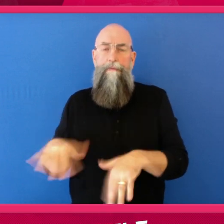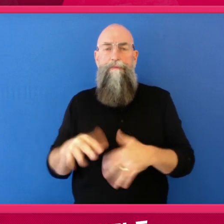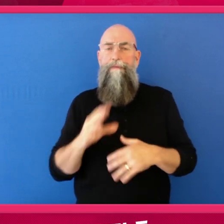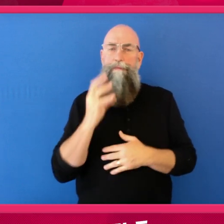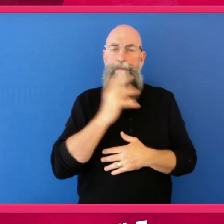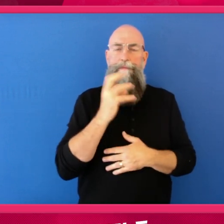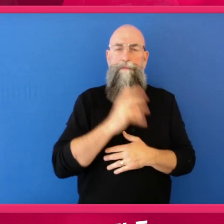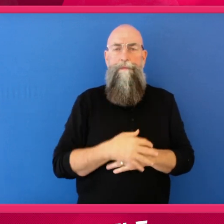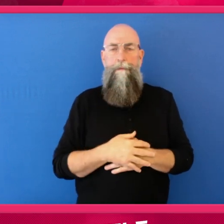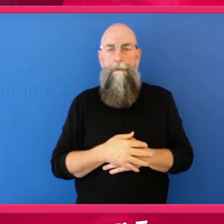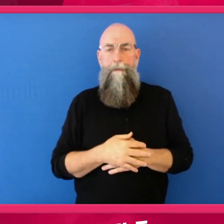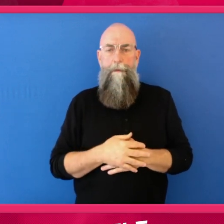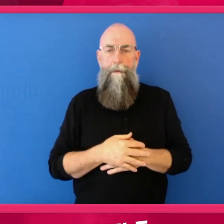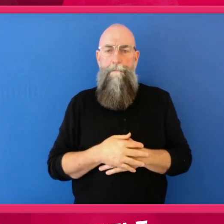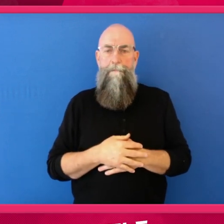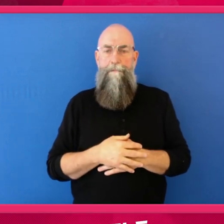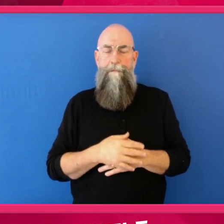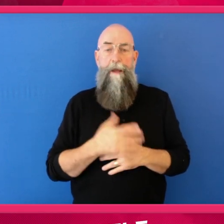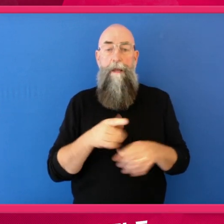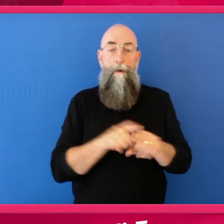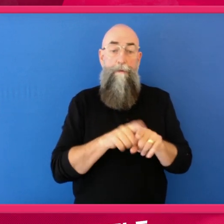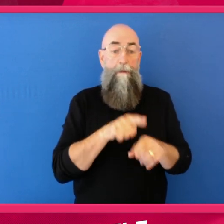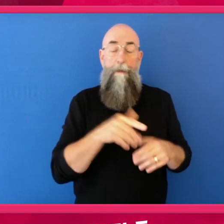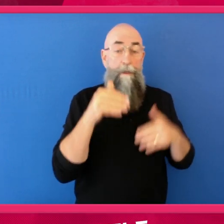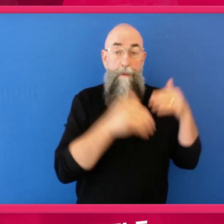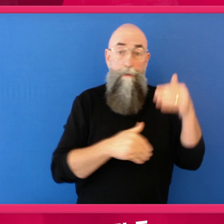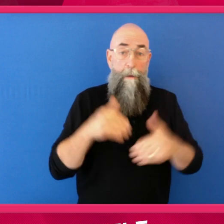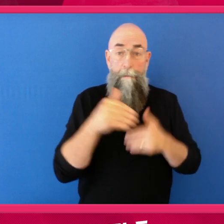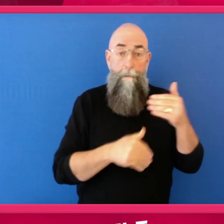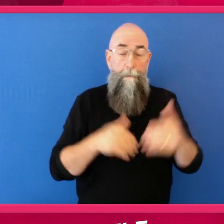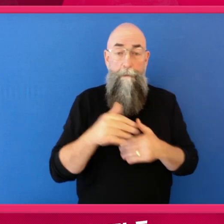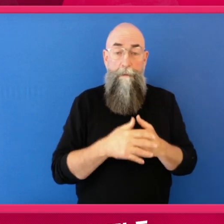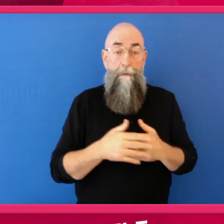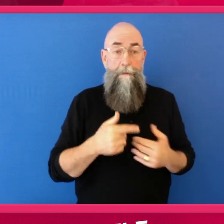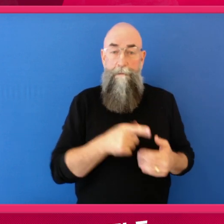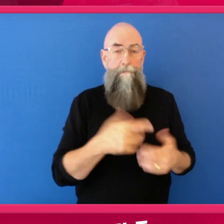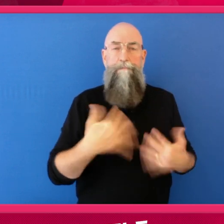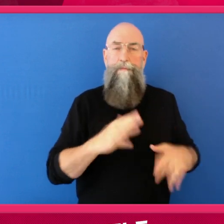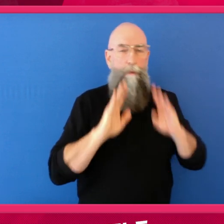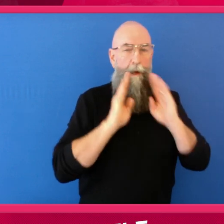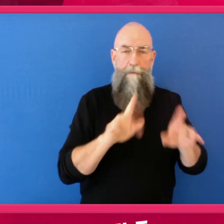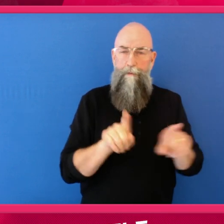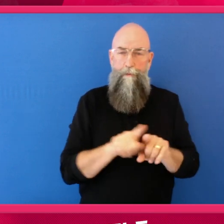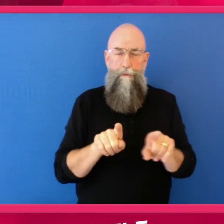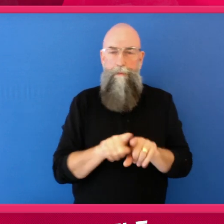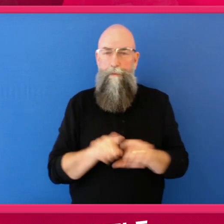athletes, honestly. And yeah if I wasn't swimming I'd be gaming. Kurt Fearnley: Legend. Ben, if you weren't a swimmer what would you be?